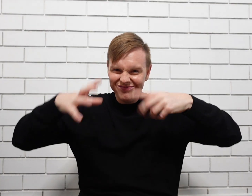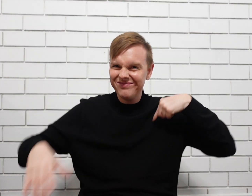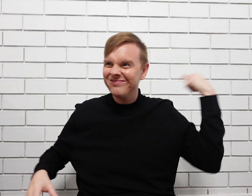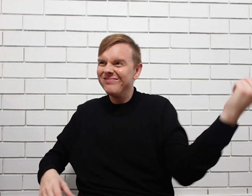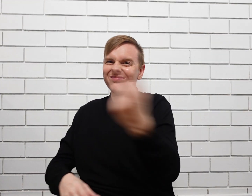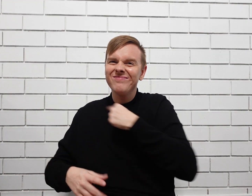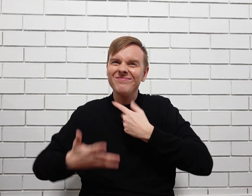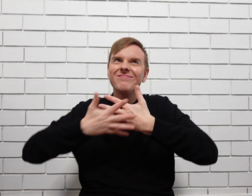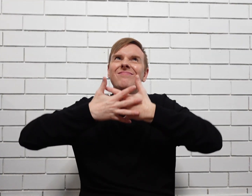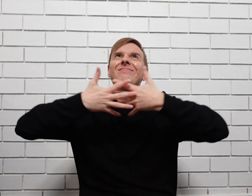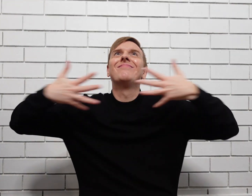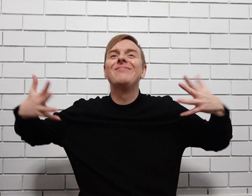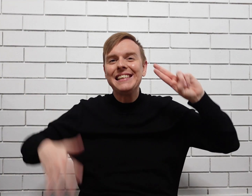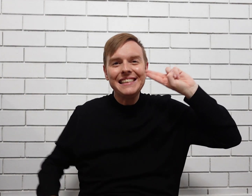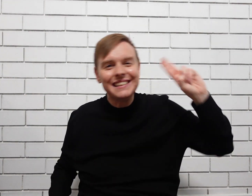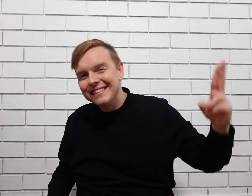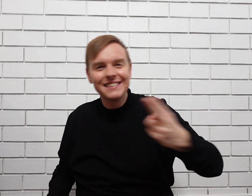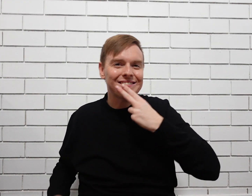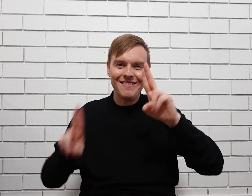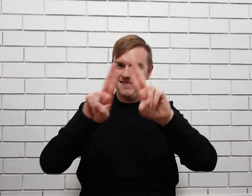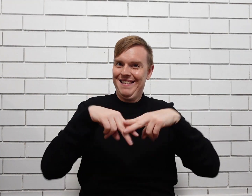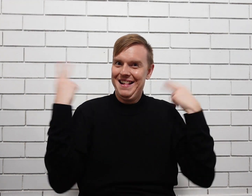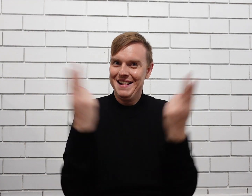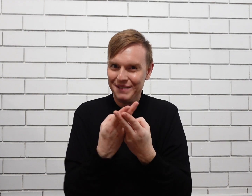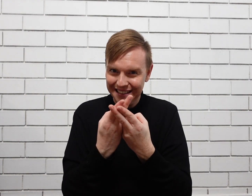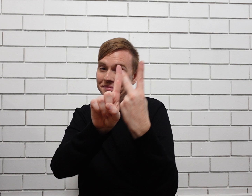We are a big Deaf family!